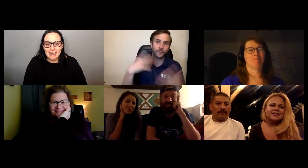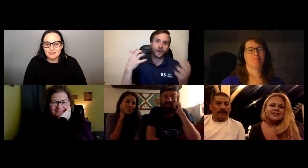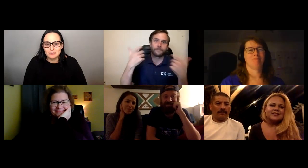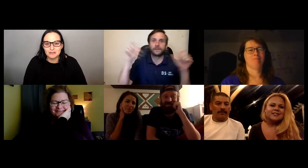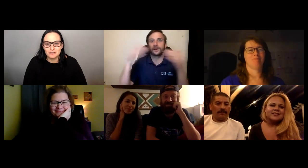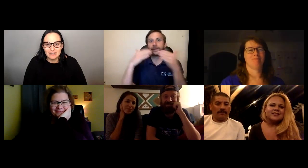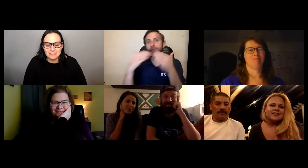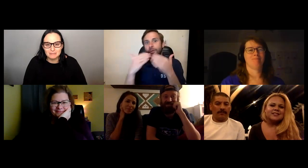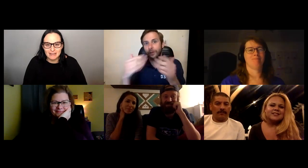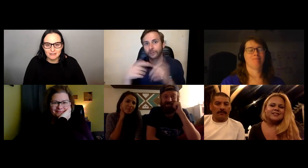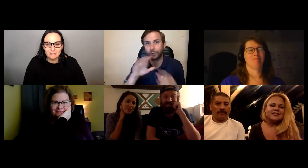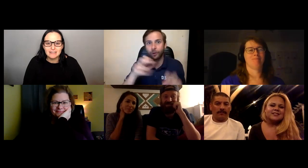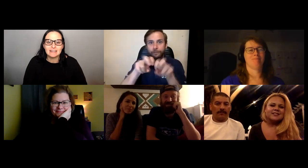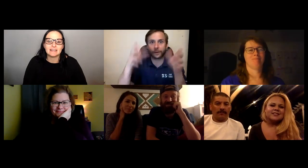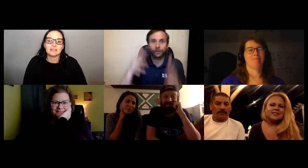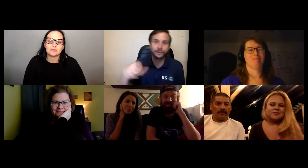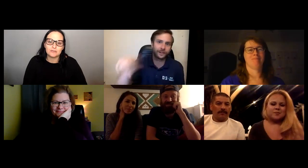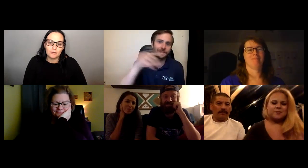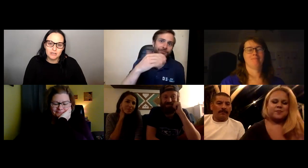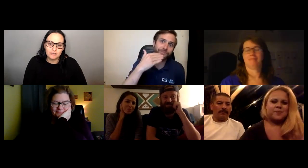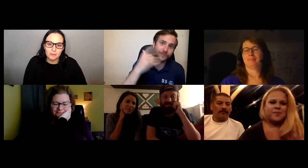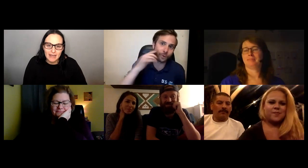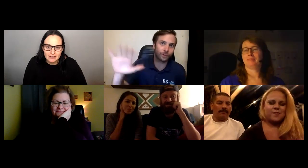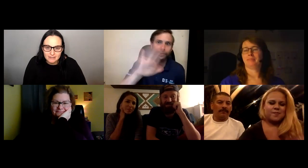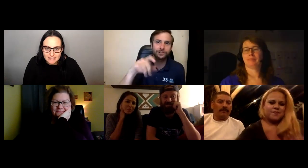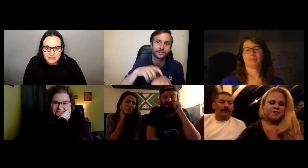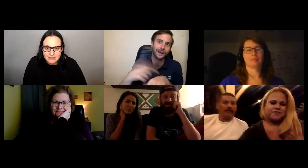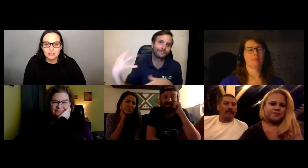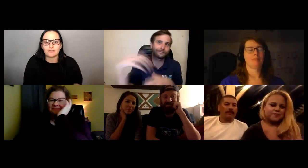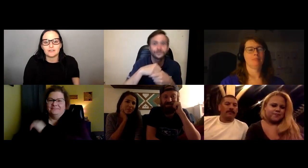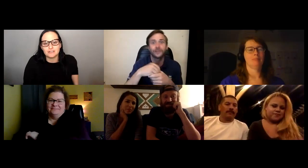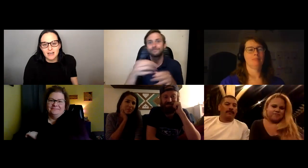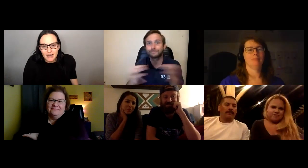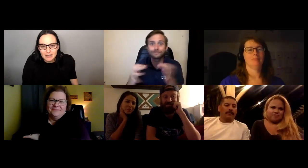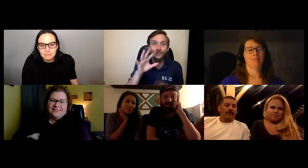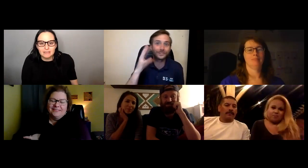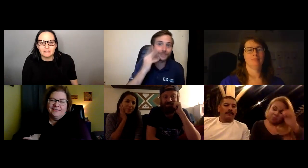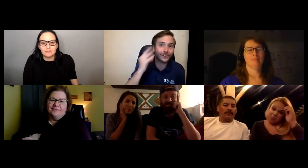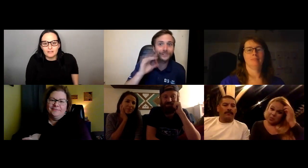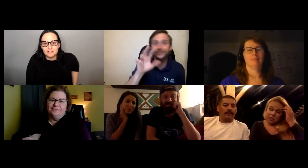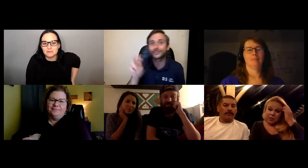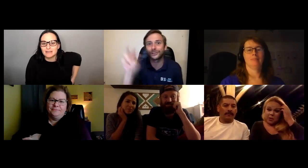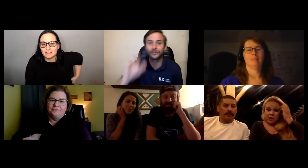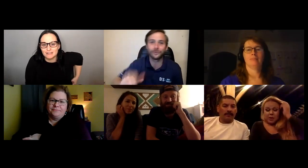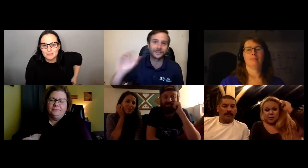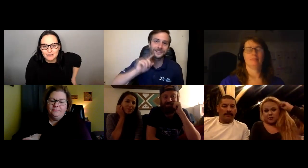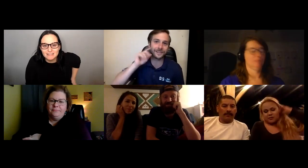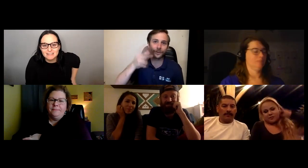this is a great panel thank you so much for our panelists thank you for your time being